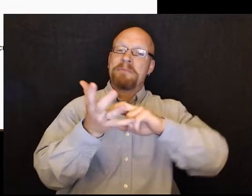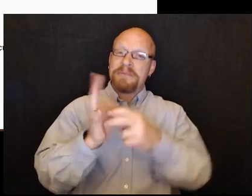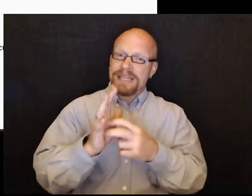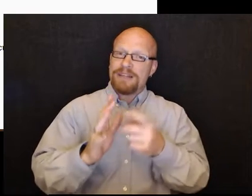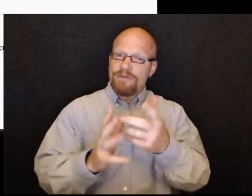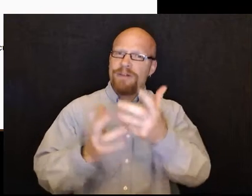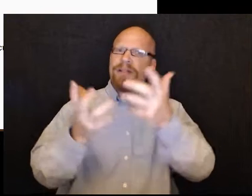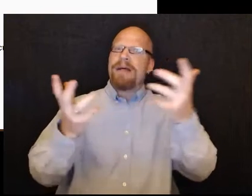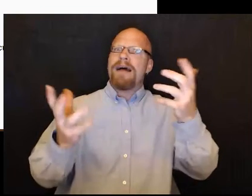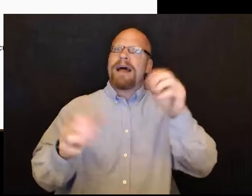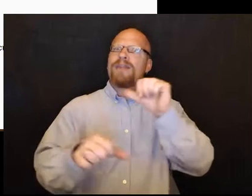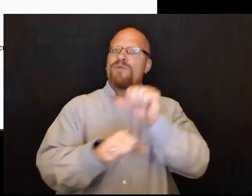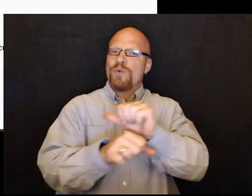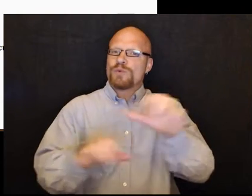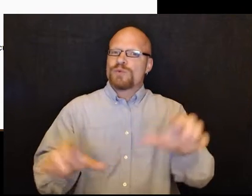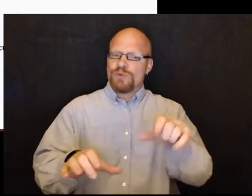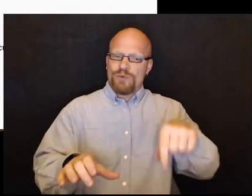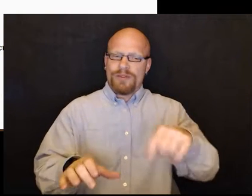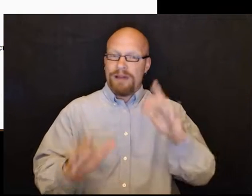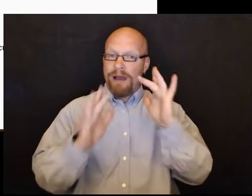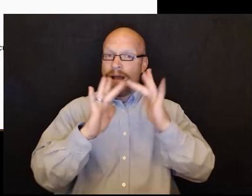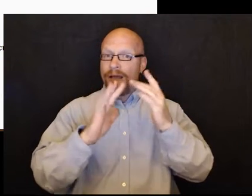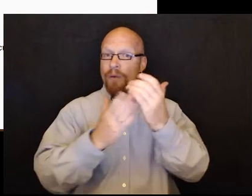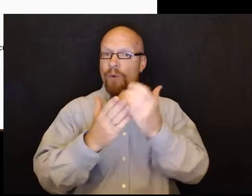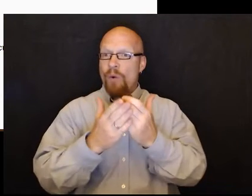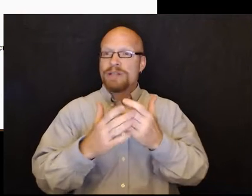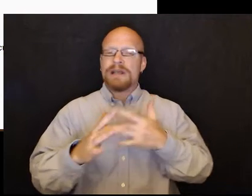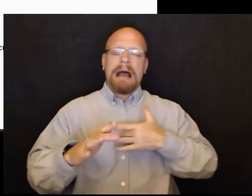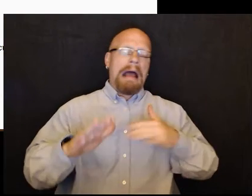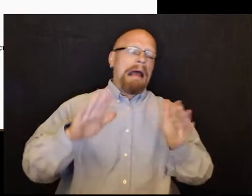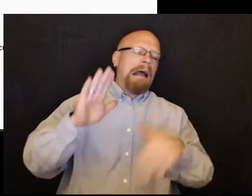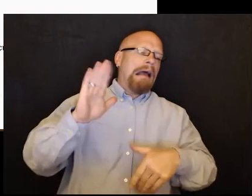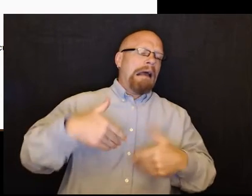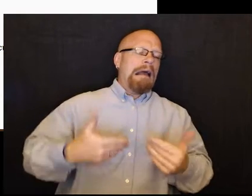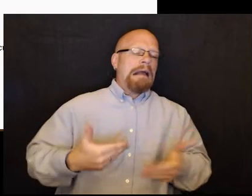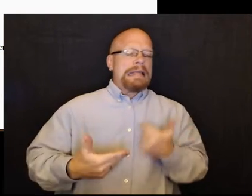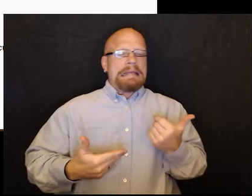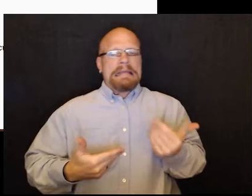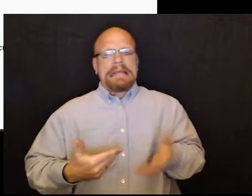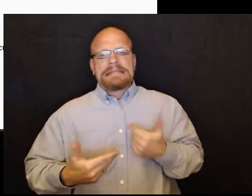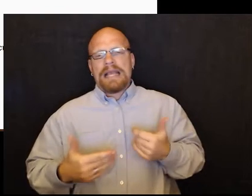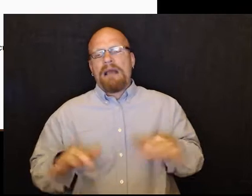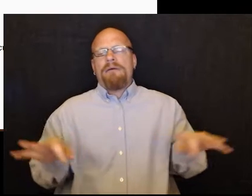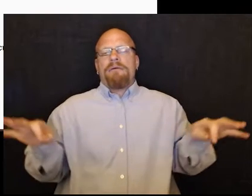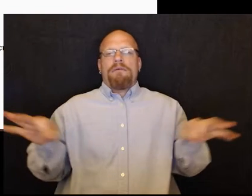16 weeks it's a lot of weeks... a lot of hours... so you have a lot of work to do an online course isn't